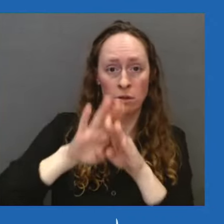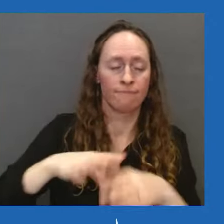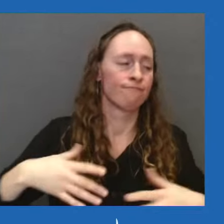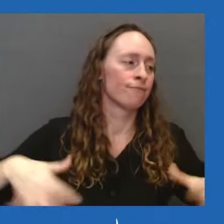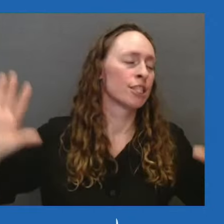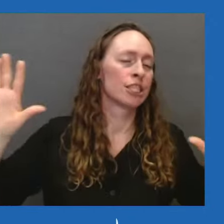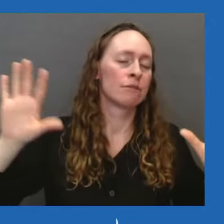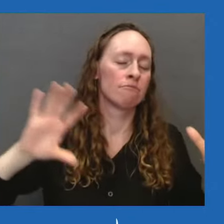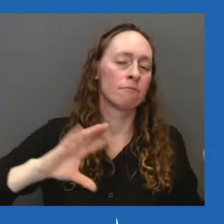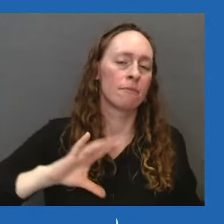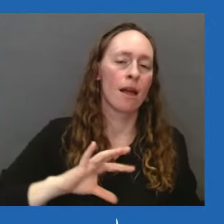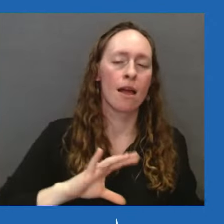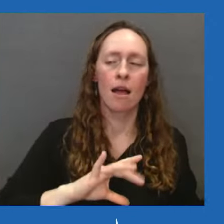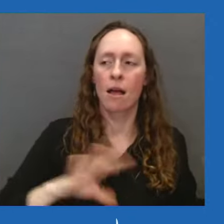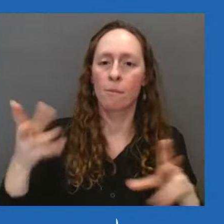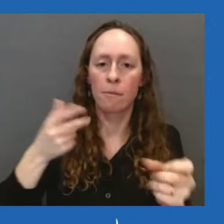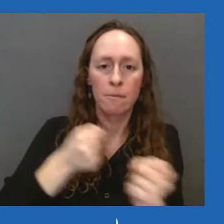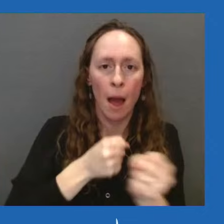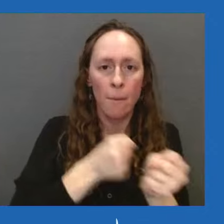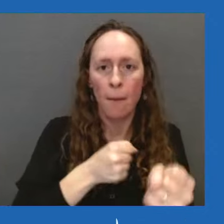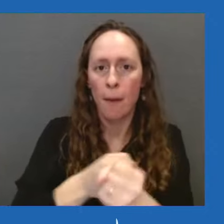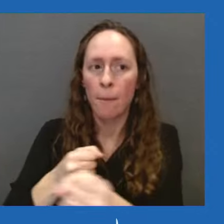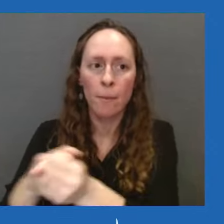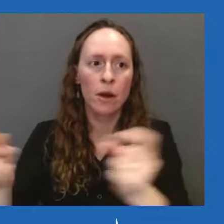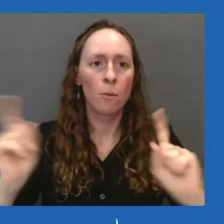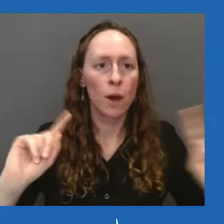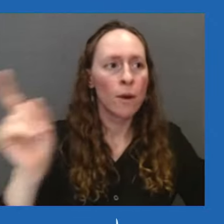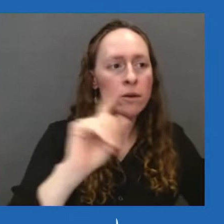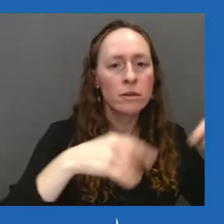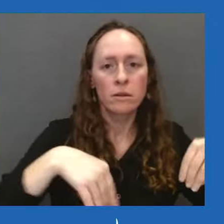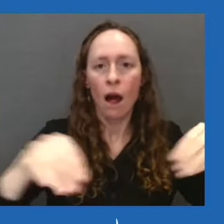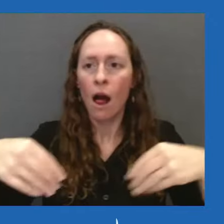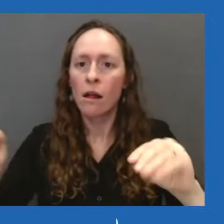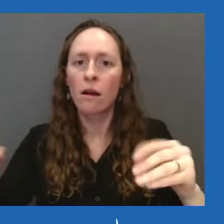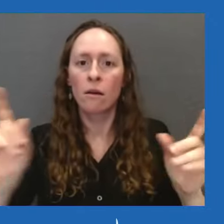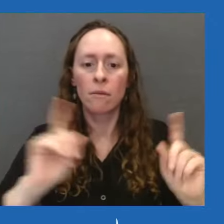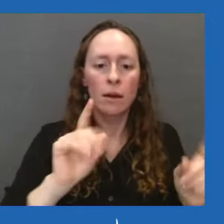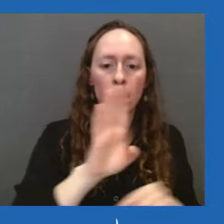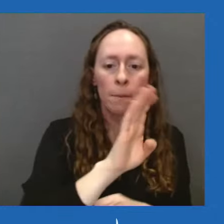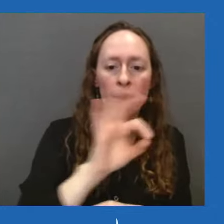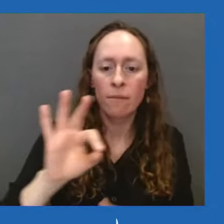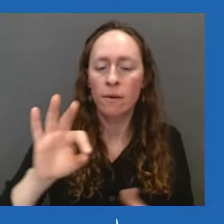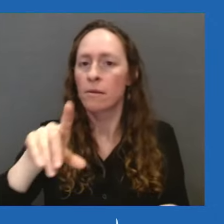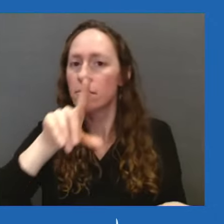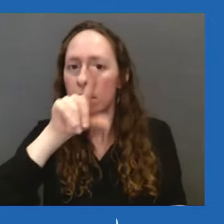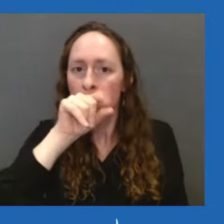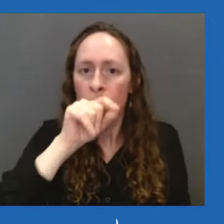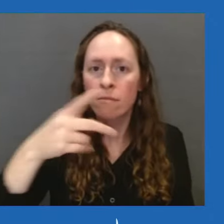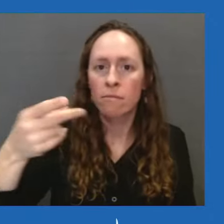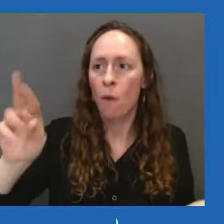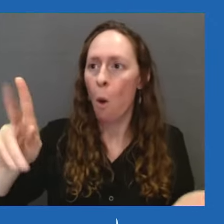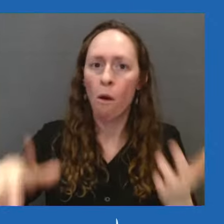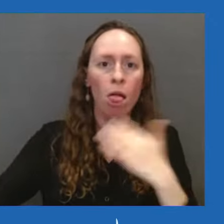Under my administration, Colorado has received millions of dollars to strengthen and expand access to small-,